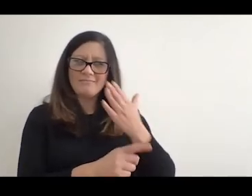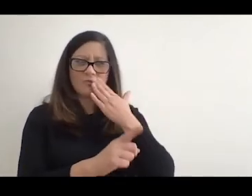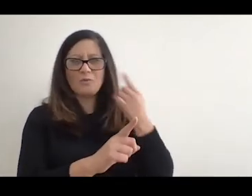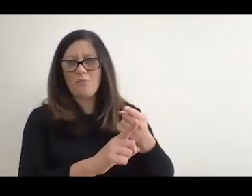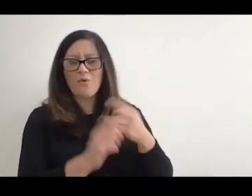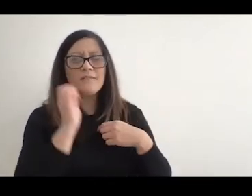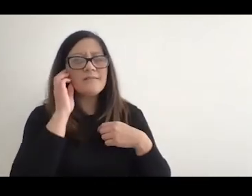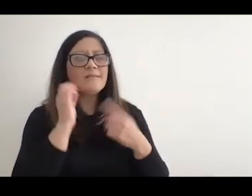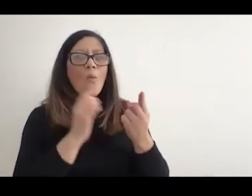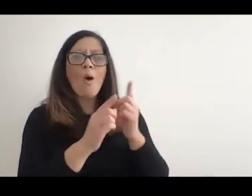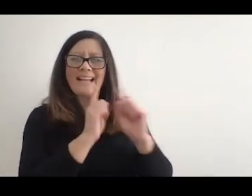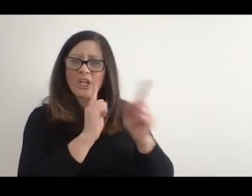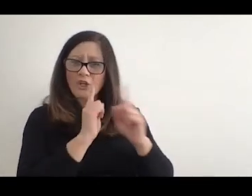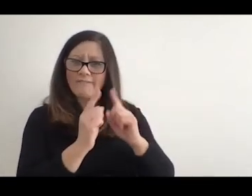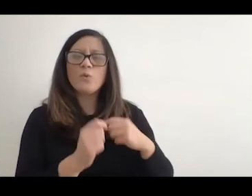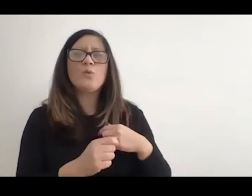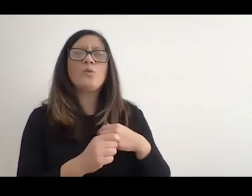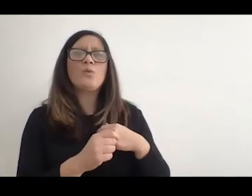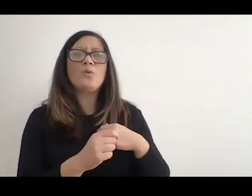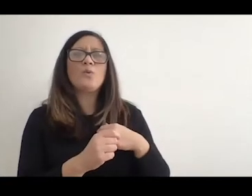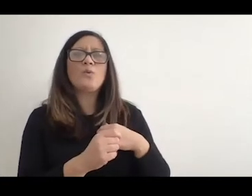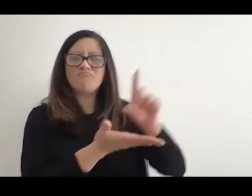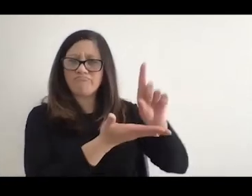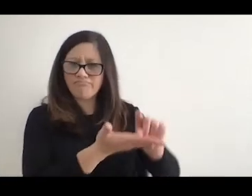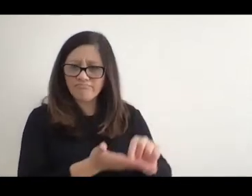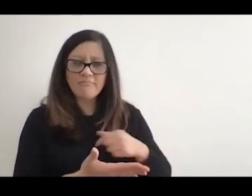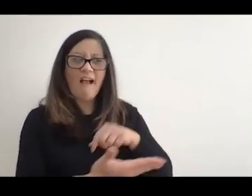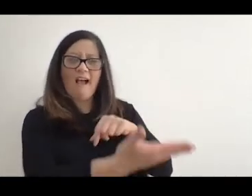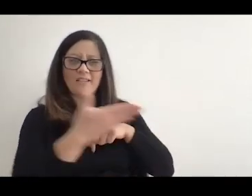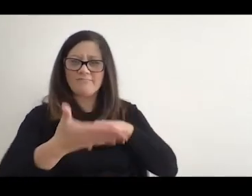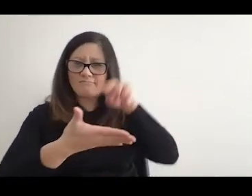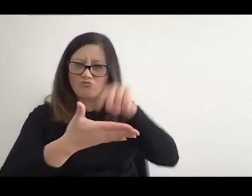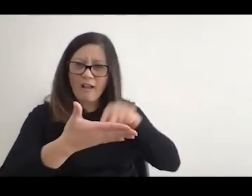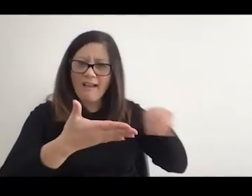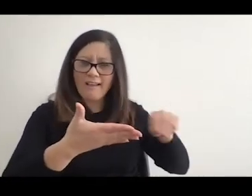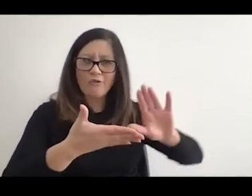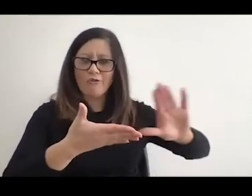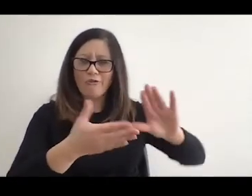that she was interviewed in and she said. We sit most of the time.